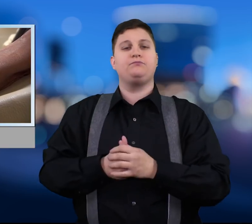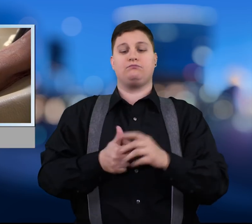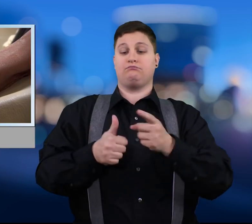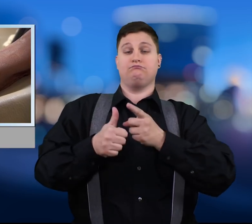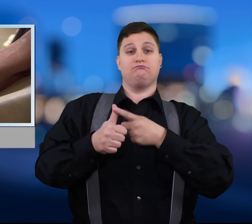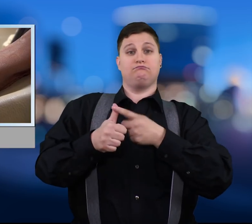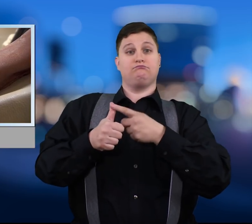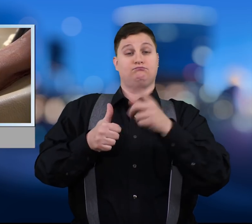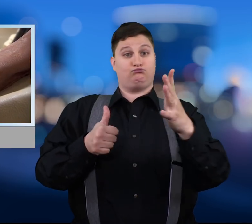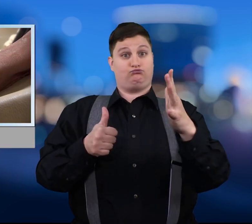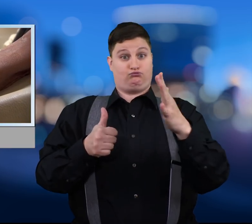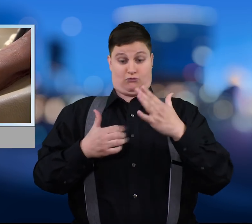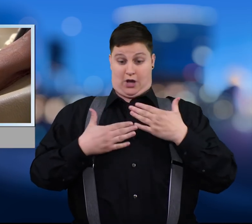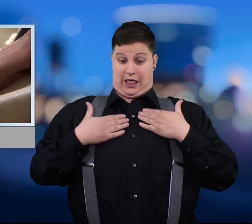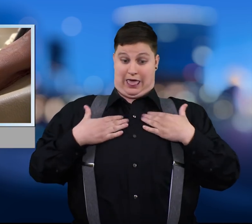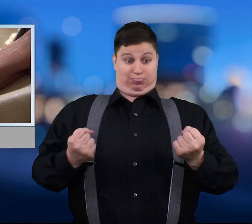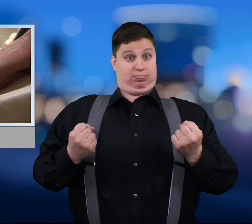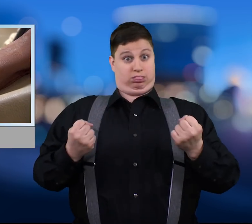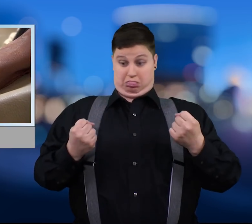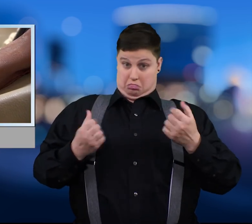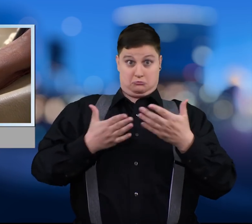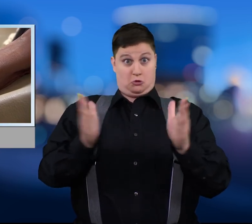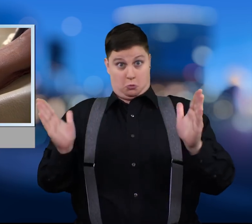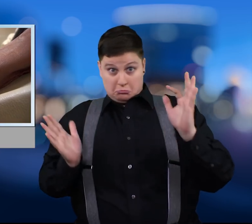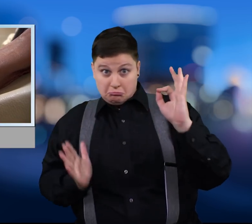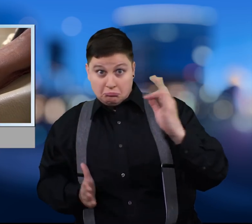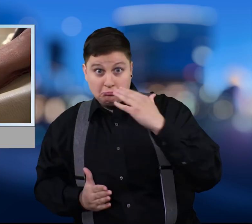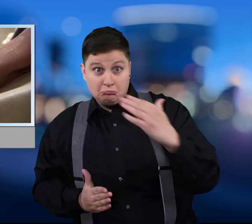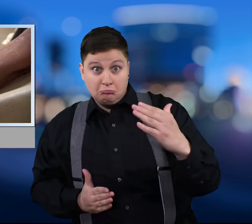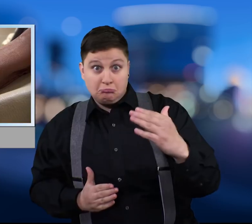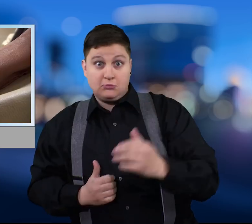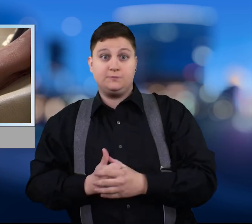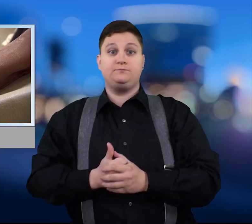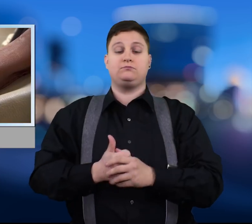Whether you're in good general health.